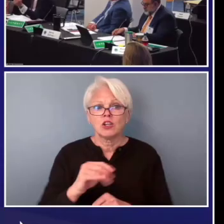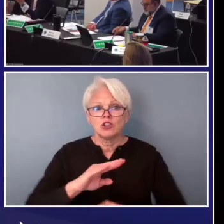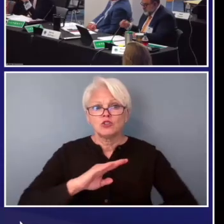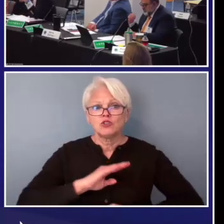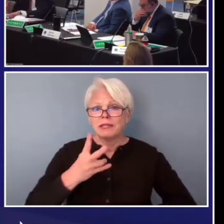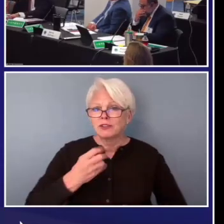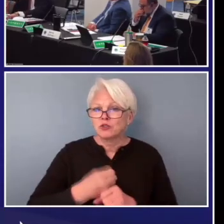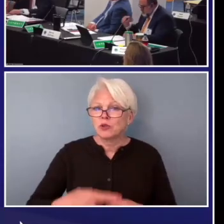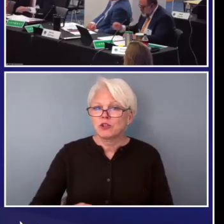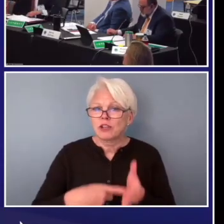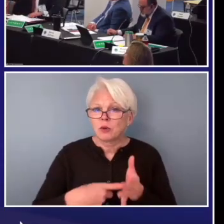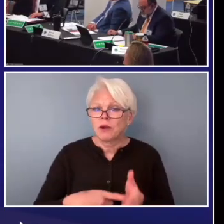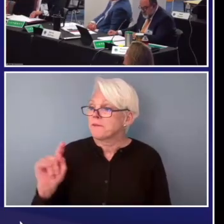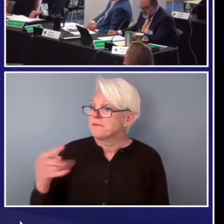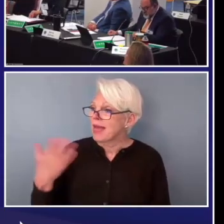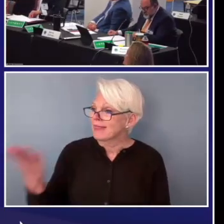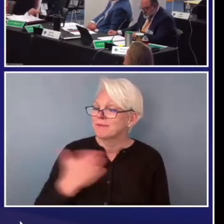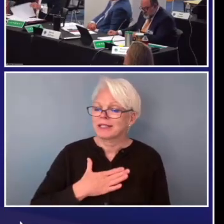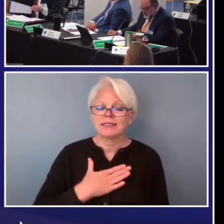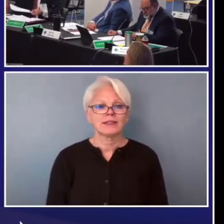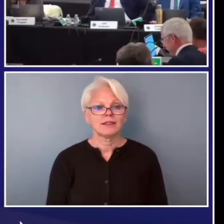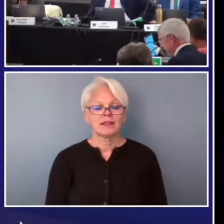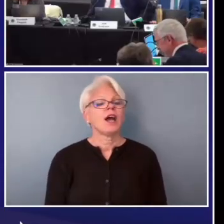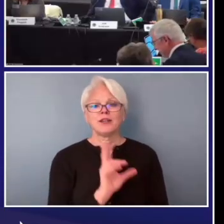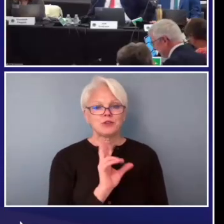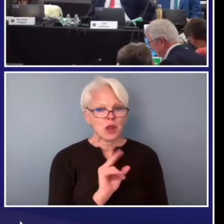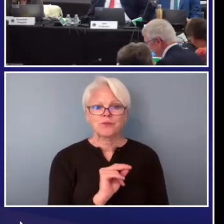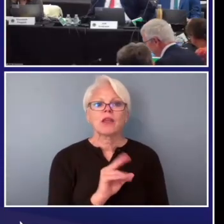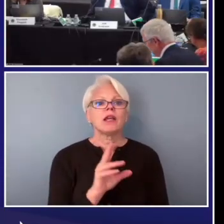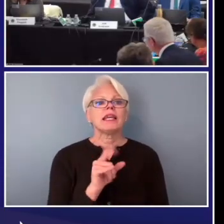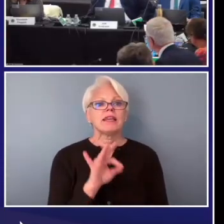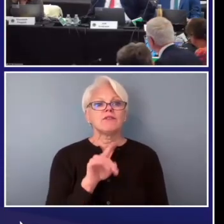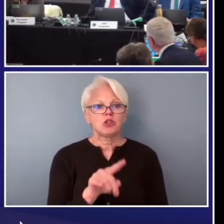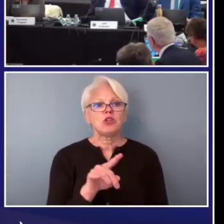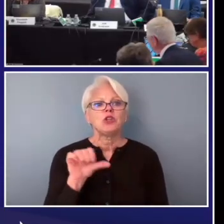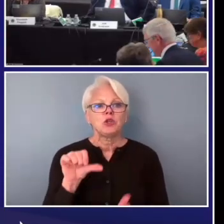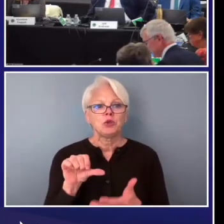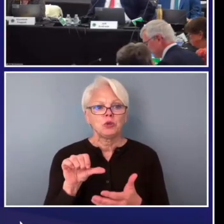Please, Beth. No. So if you actually look up on 60210